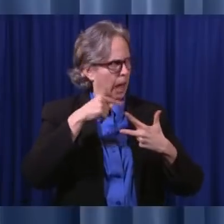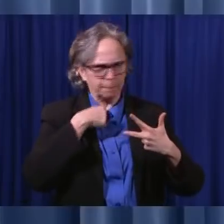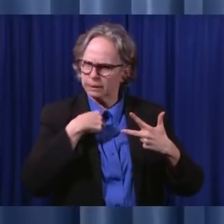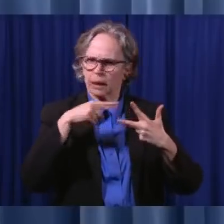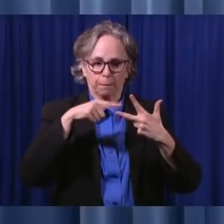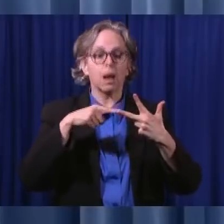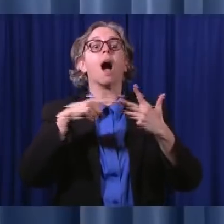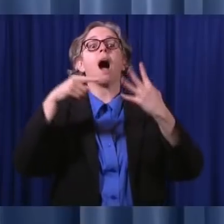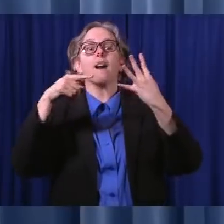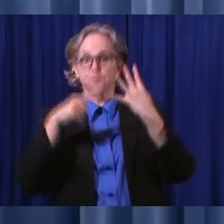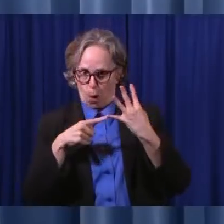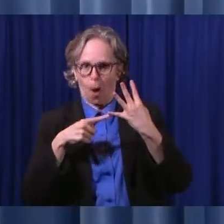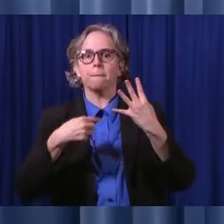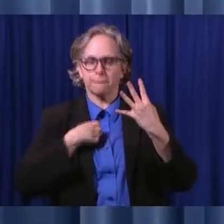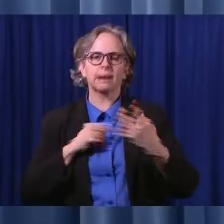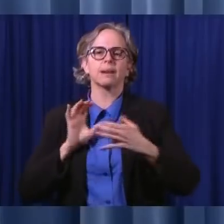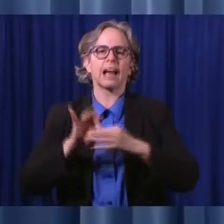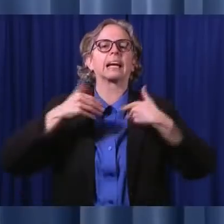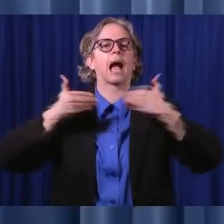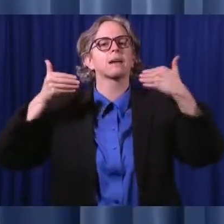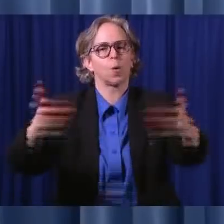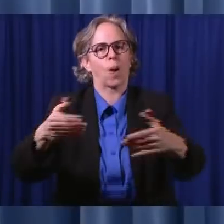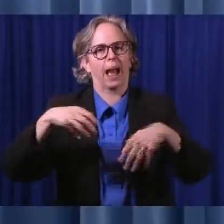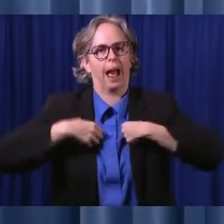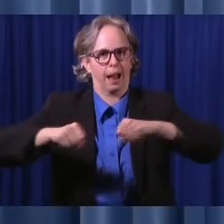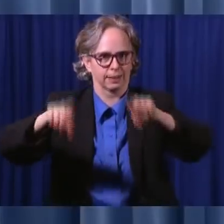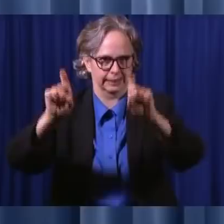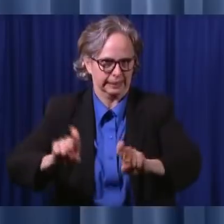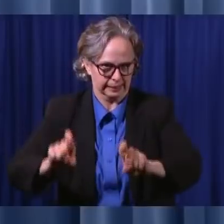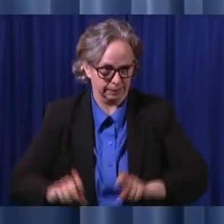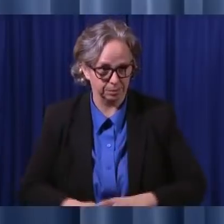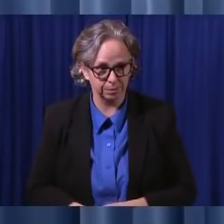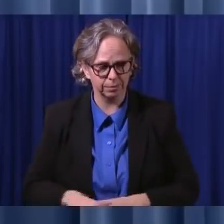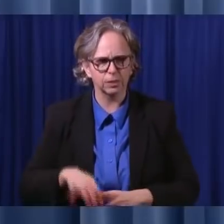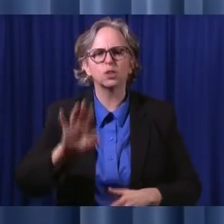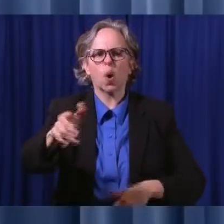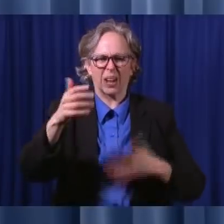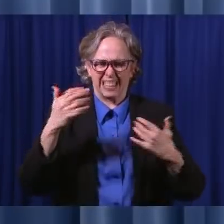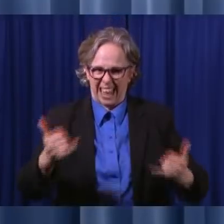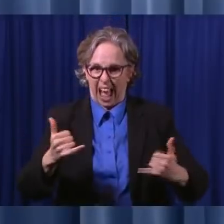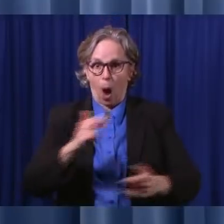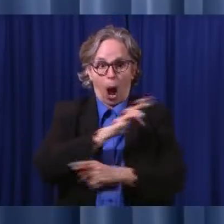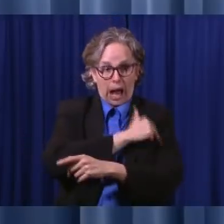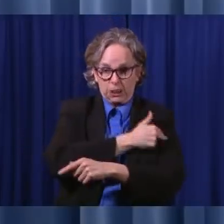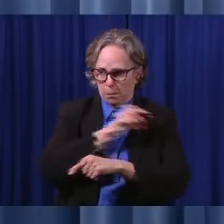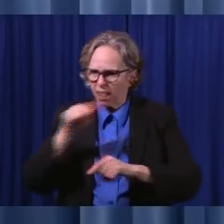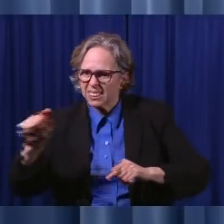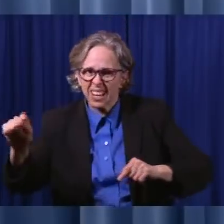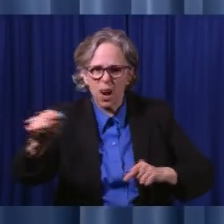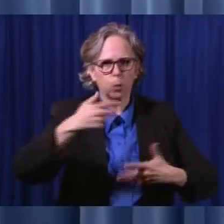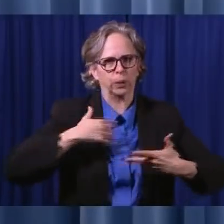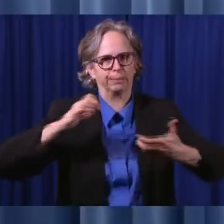SYMPTOMS THAT DO NOT MEET THE ABOVE CATEGORY. THIS IS EXPANSION.